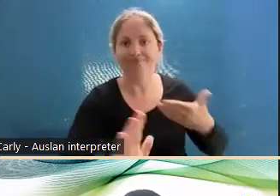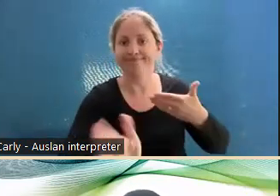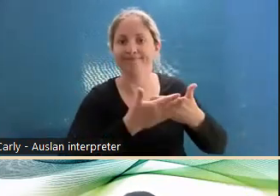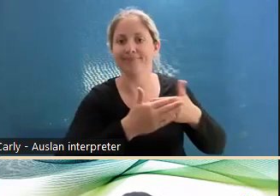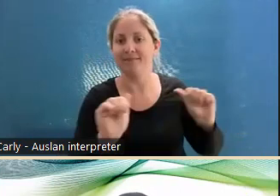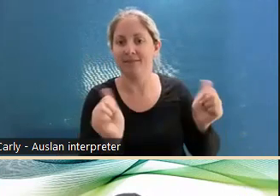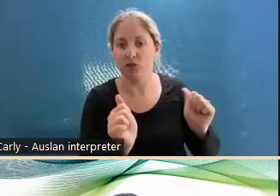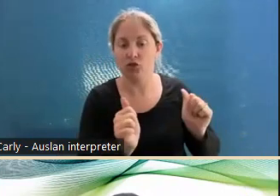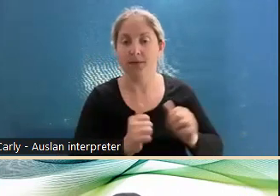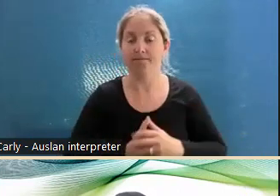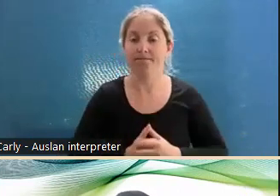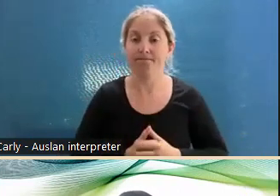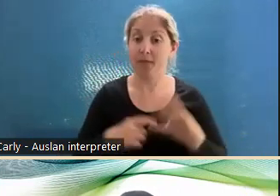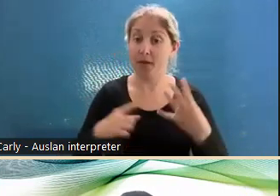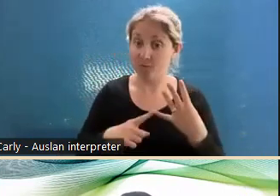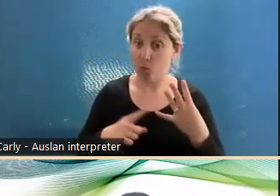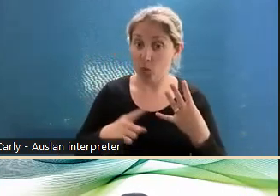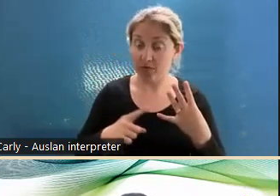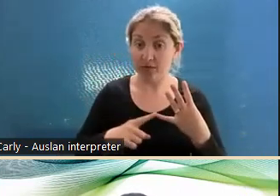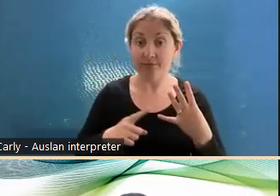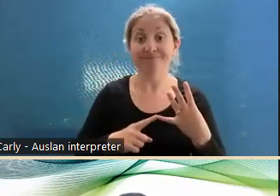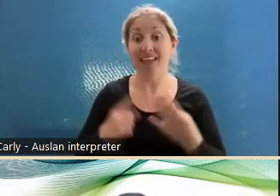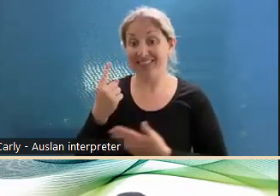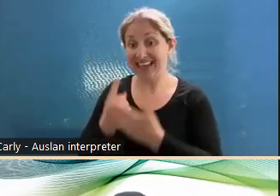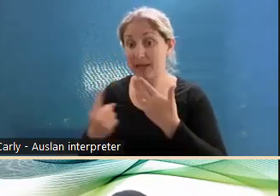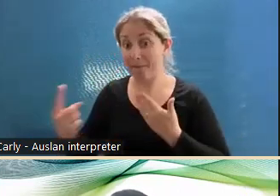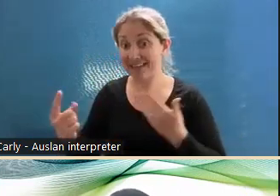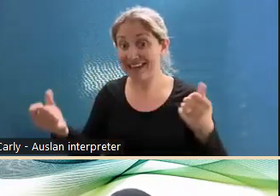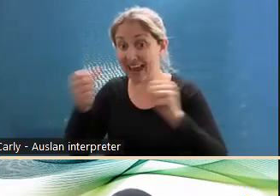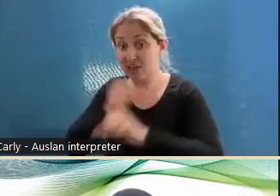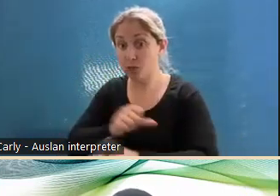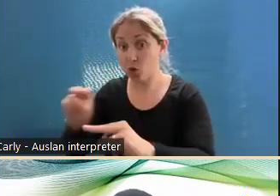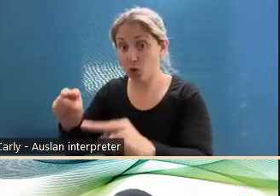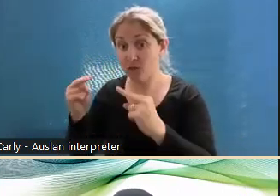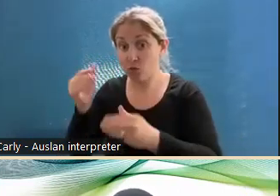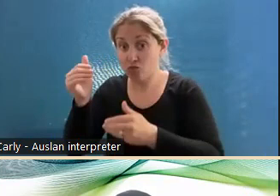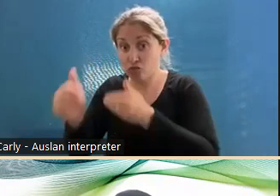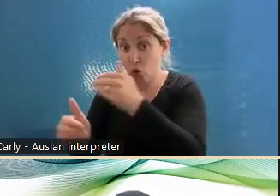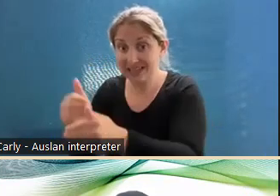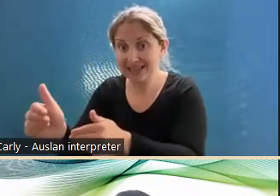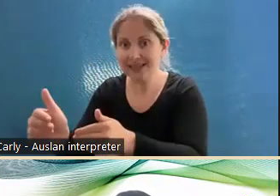Fourth point to note is that the Independent Expert Review Process is designed to be more